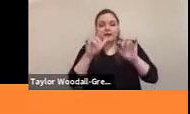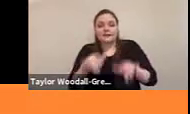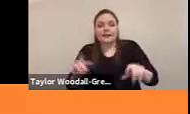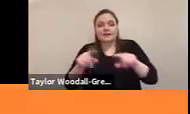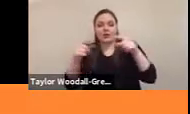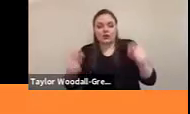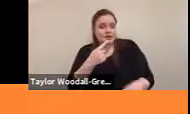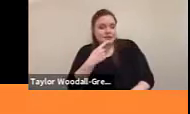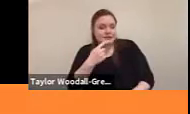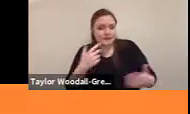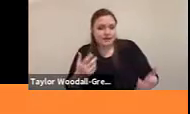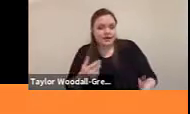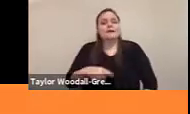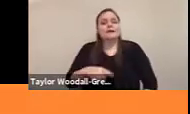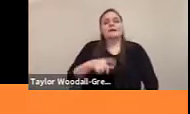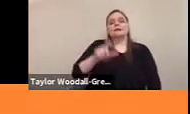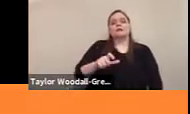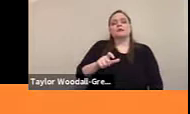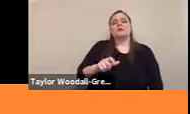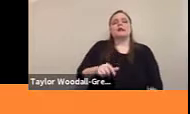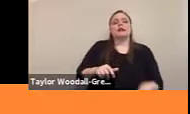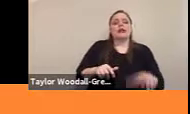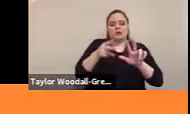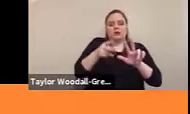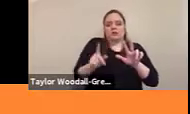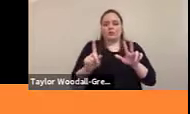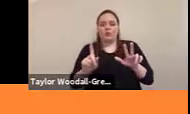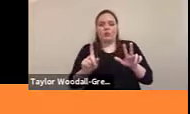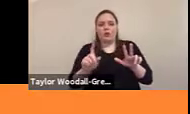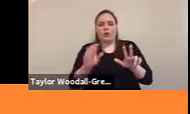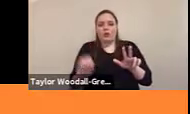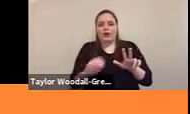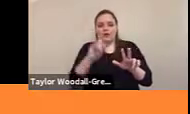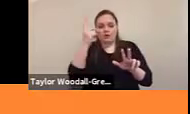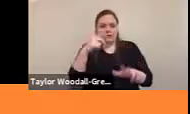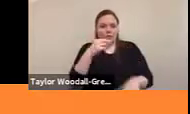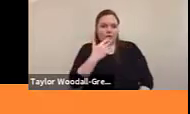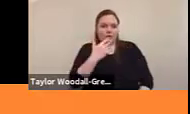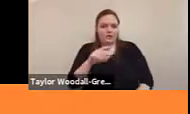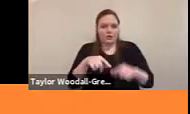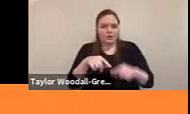a 3:1 ratio of contrast against the adjacent colors,